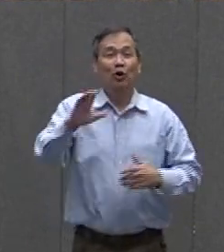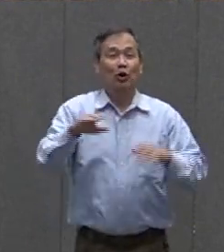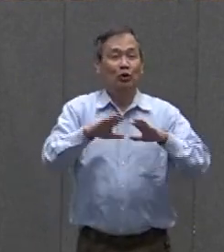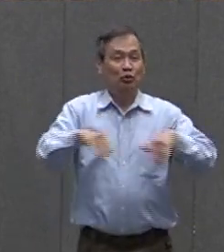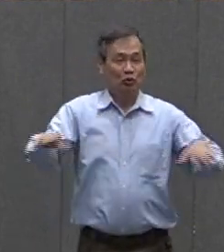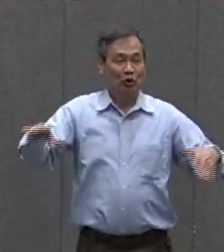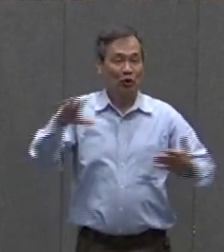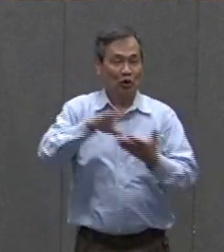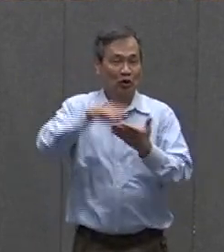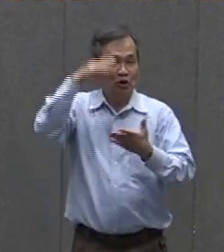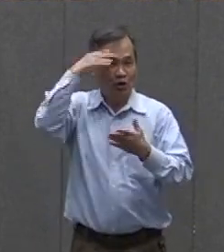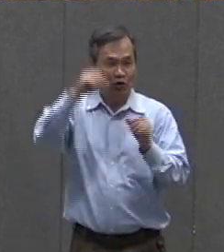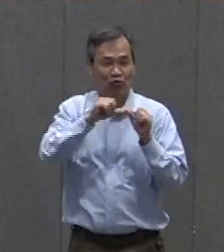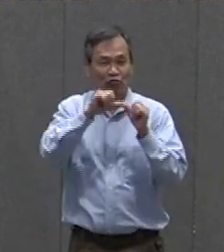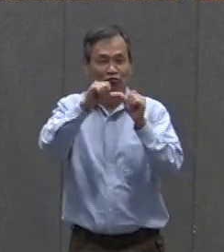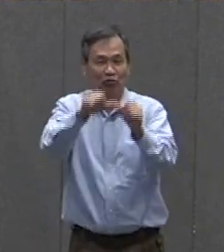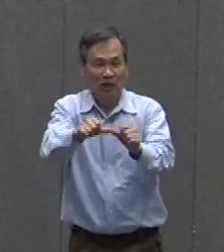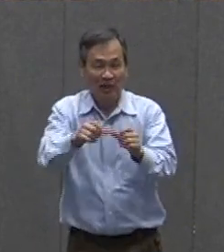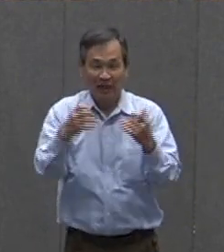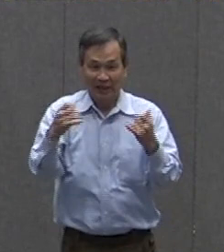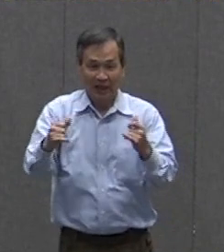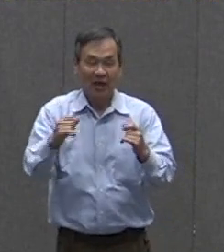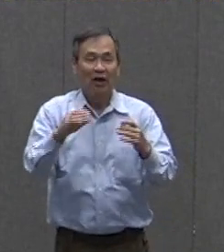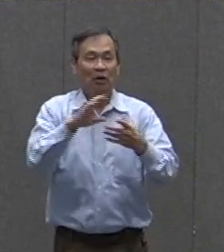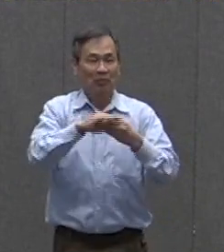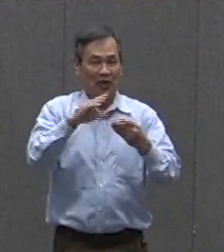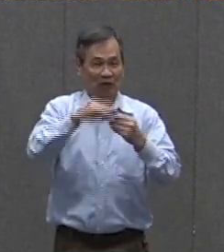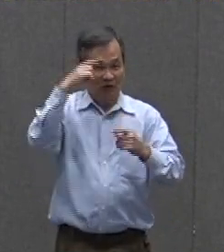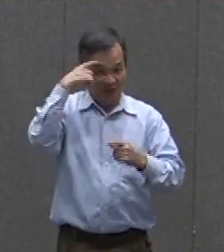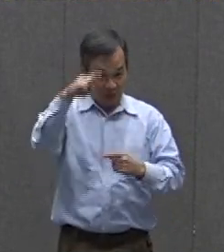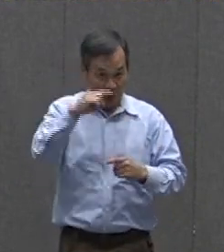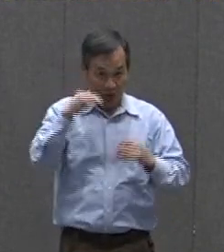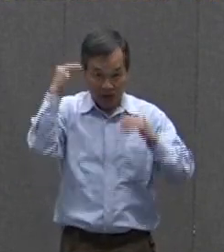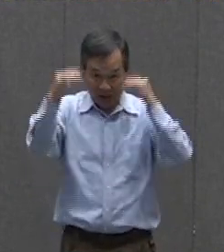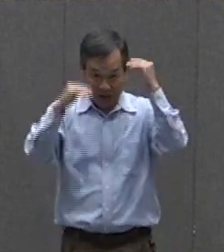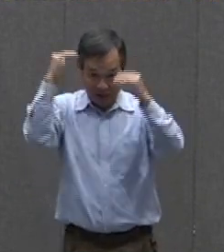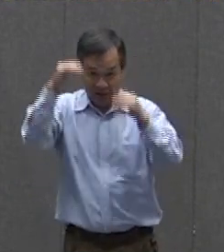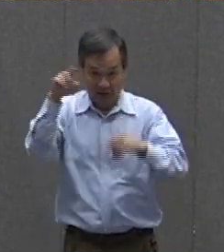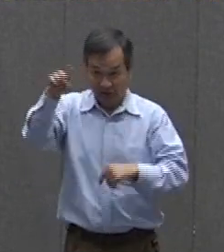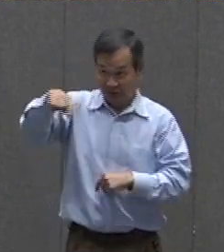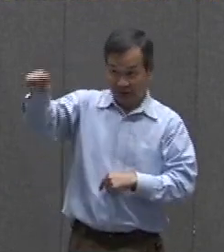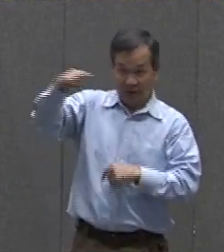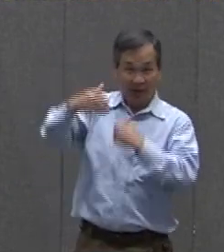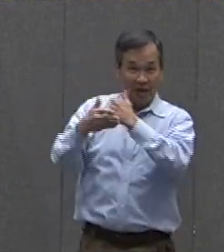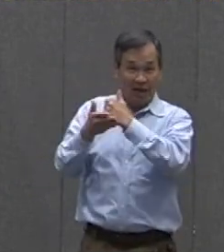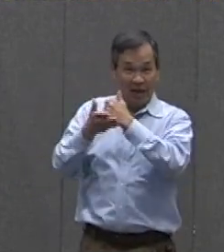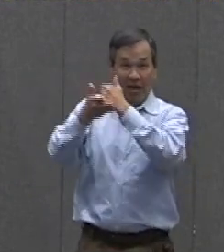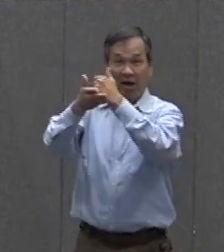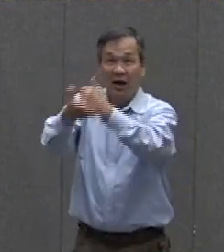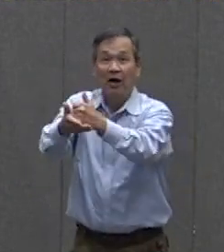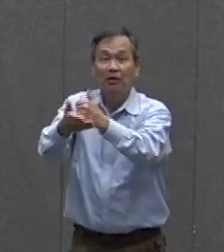Now, I have a message for the grownups in the family who are helping to take care of these students.